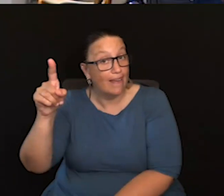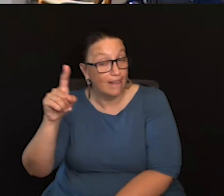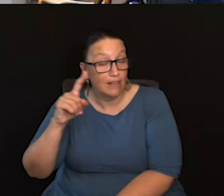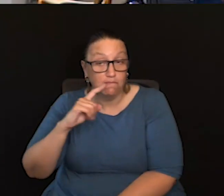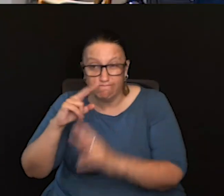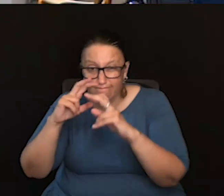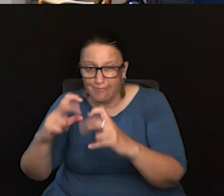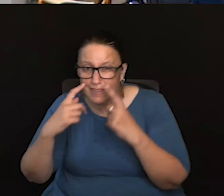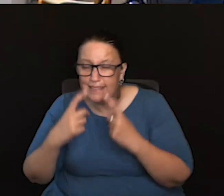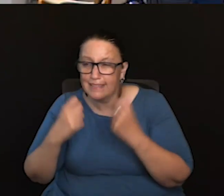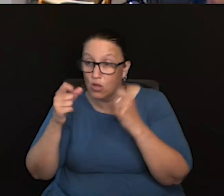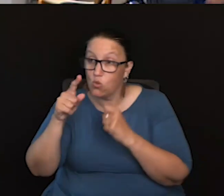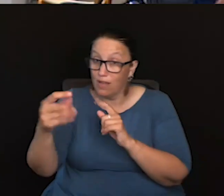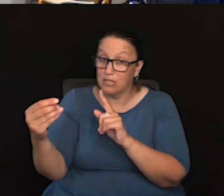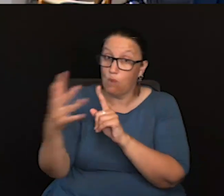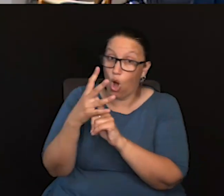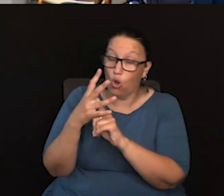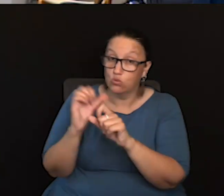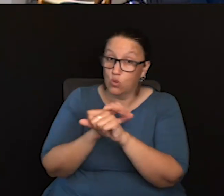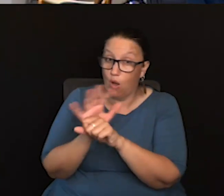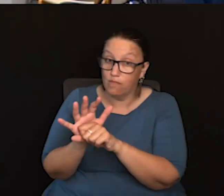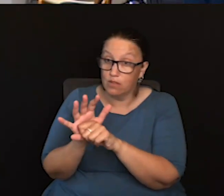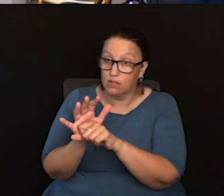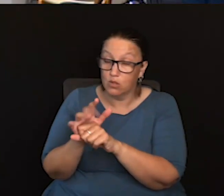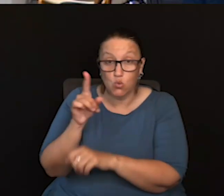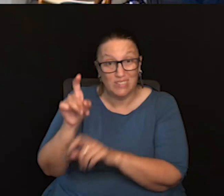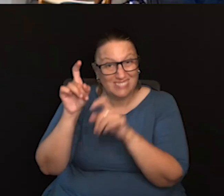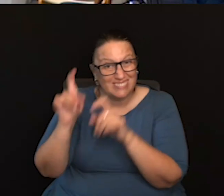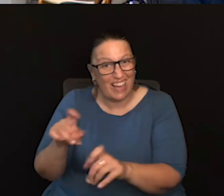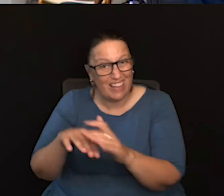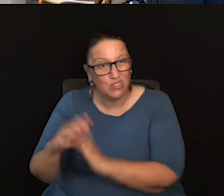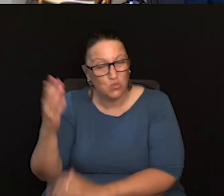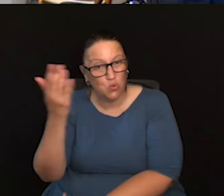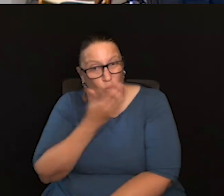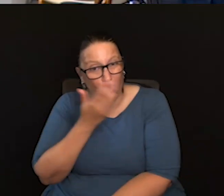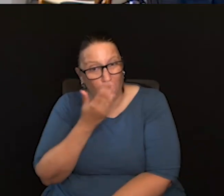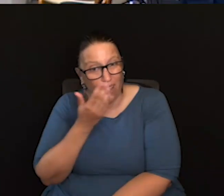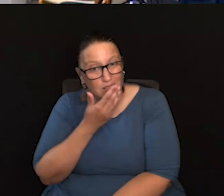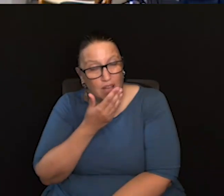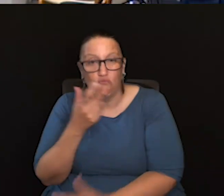However that's not the setting we have. Is that off the table in Australia? Or if over the next few weeks,